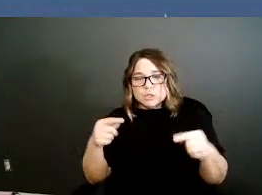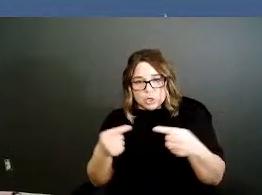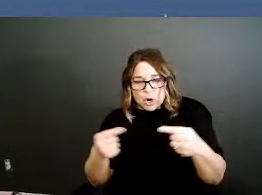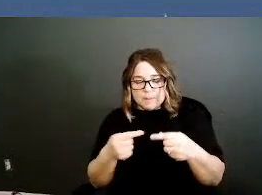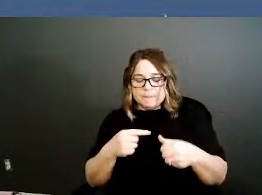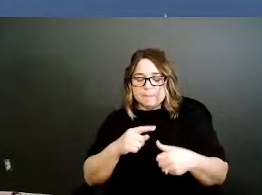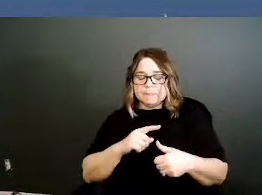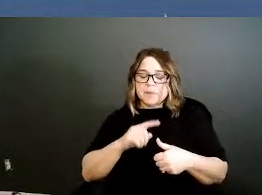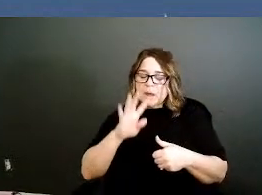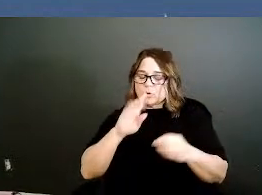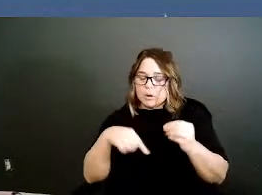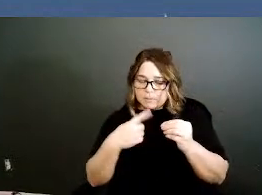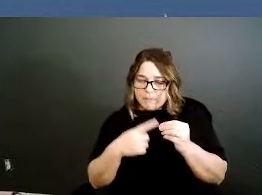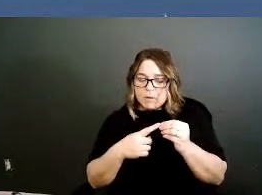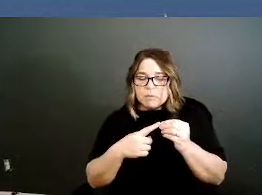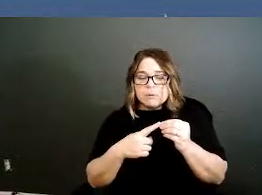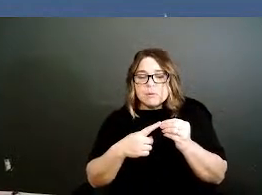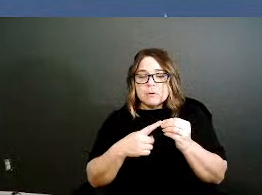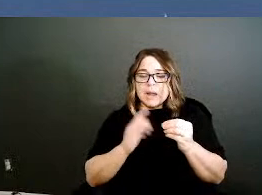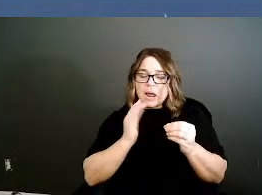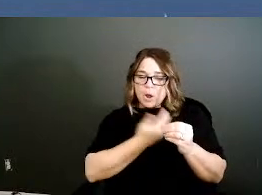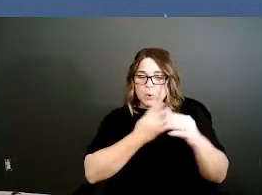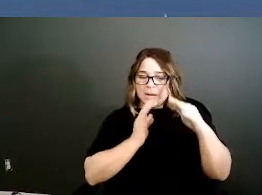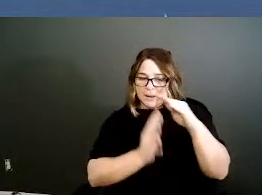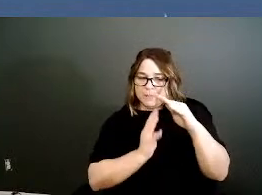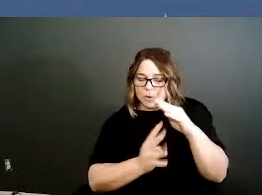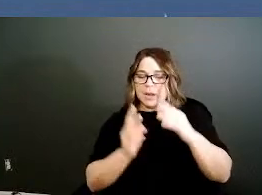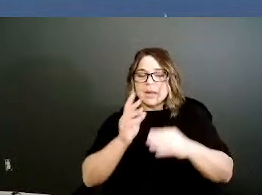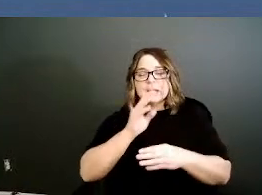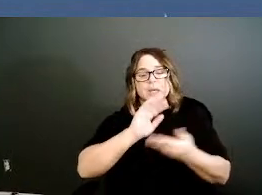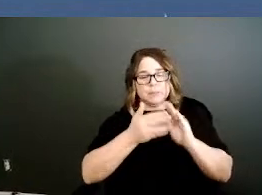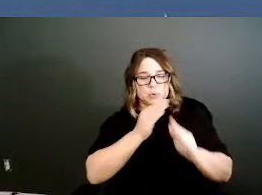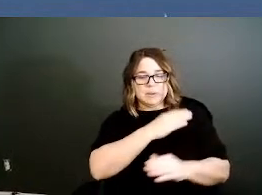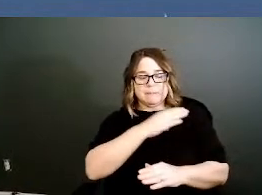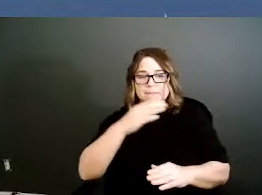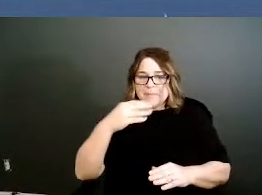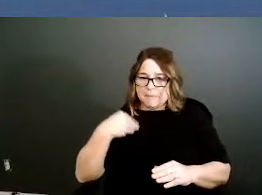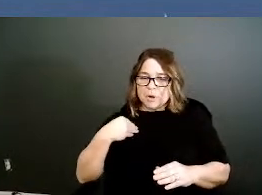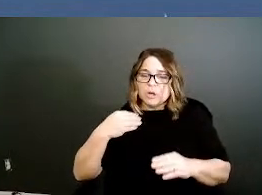SO I'M DEFINITELY WANT TO CALL UPON YOU TO ADD MORE FUNDING TO THE IMMIGRANT LEGAL DEFENSE FUNDS.